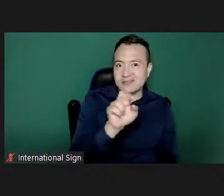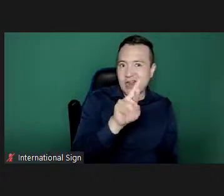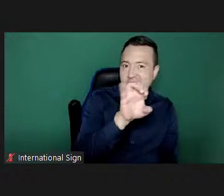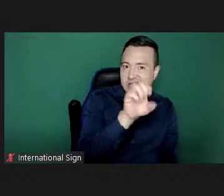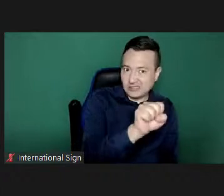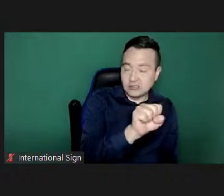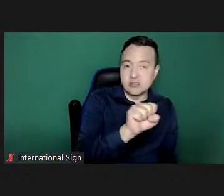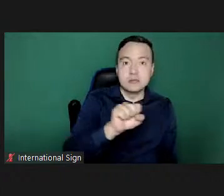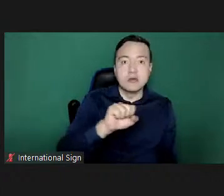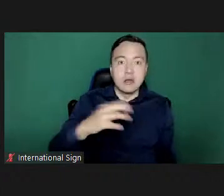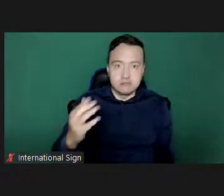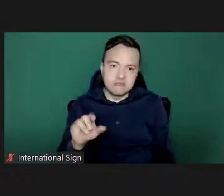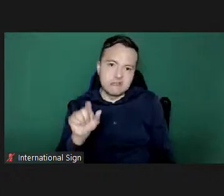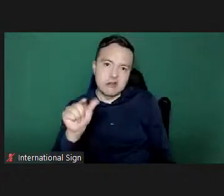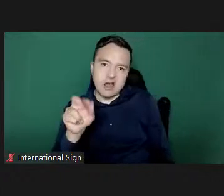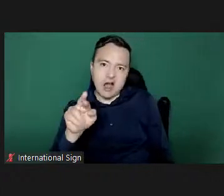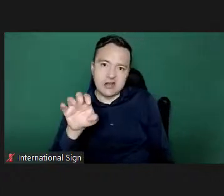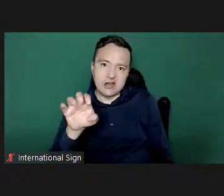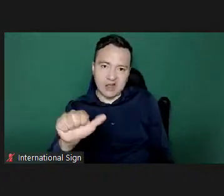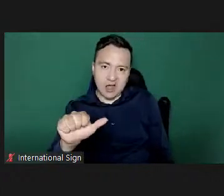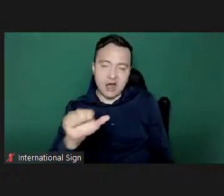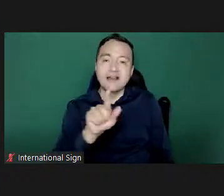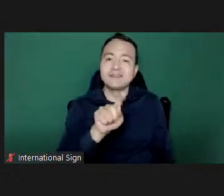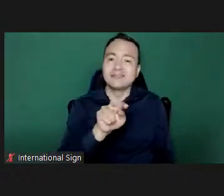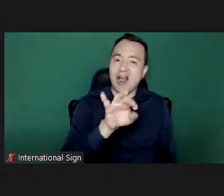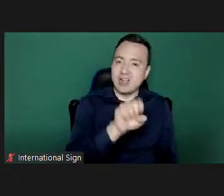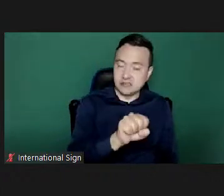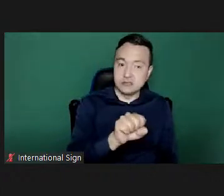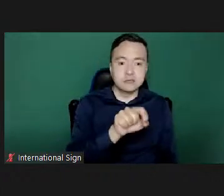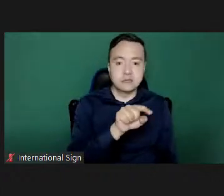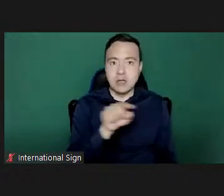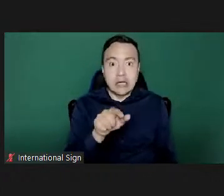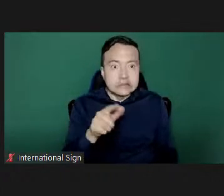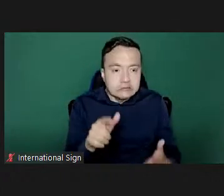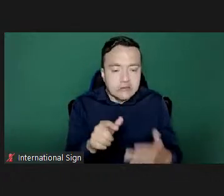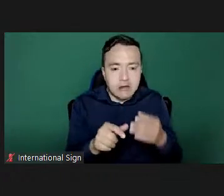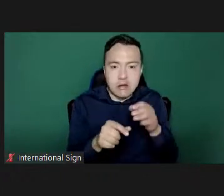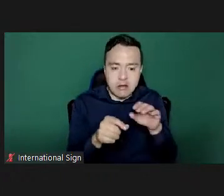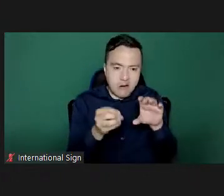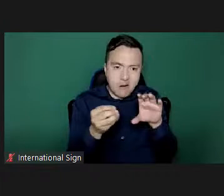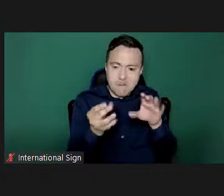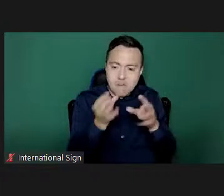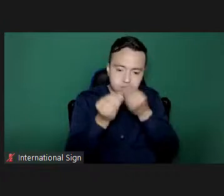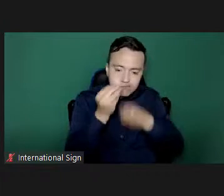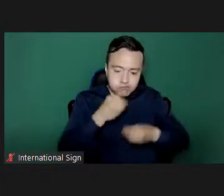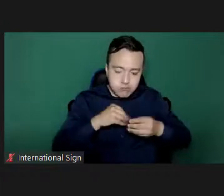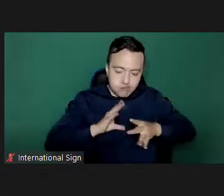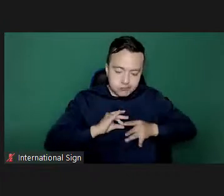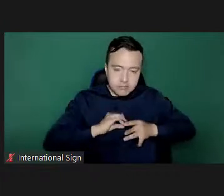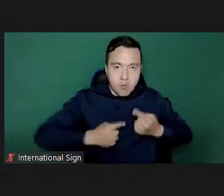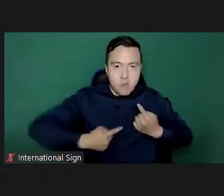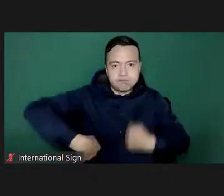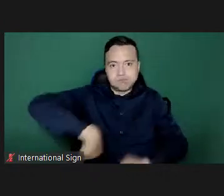and that will be rolled out in a few months. All about capturing information, processing